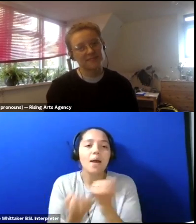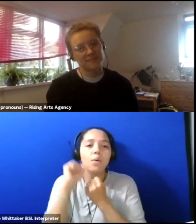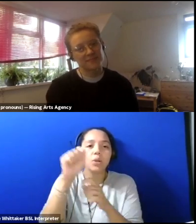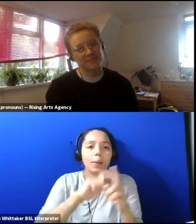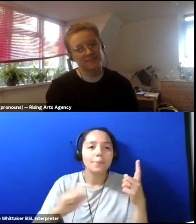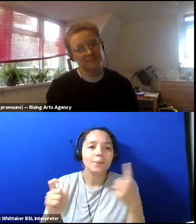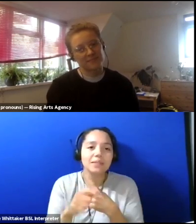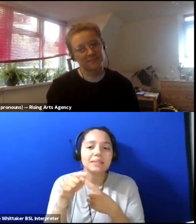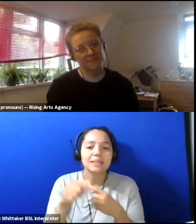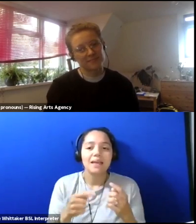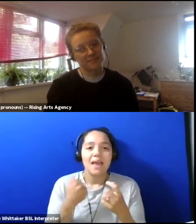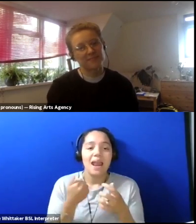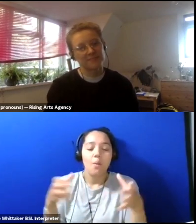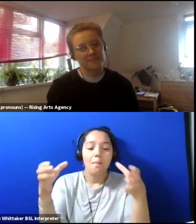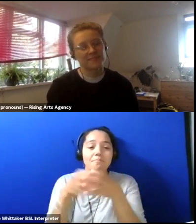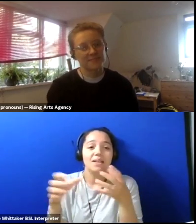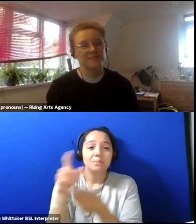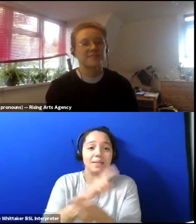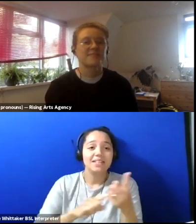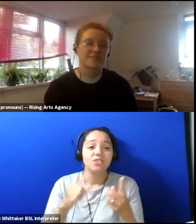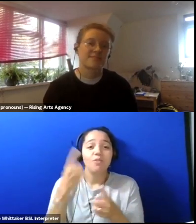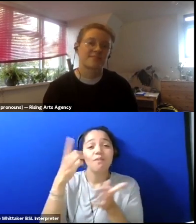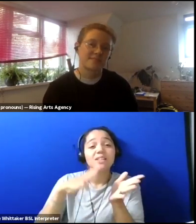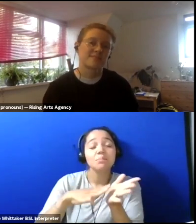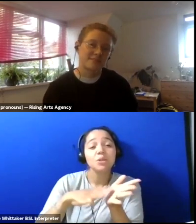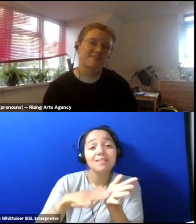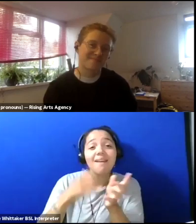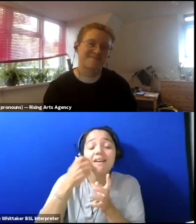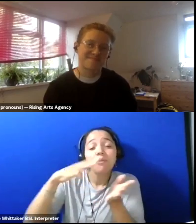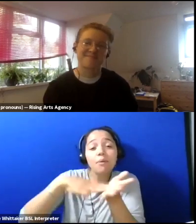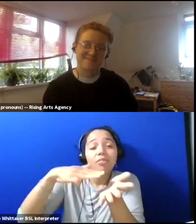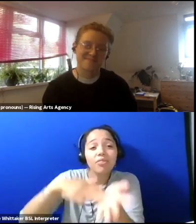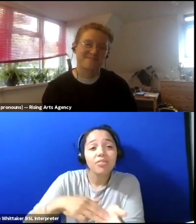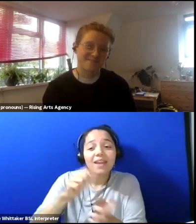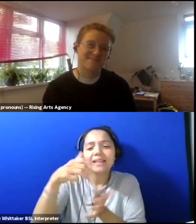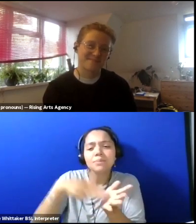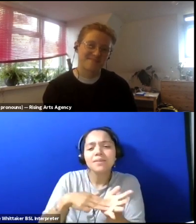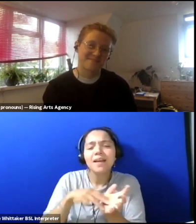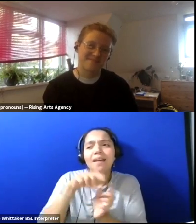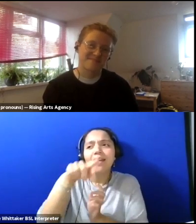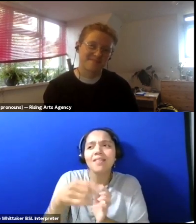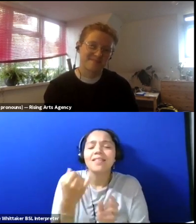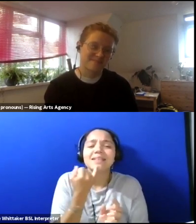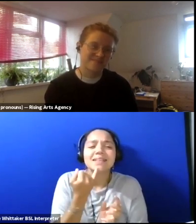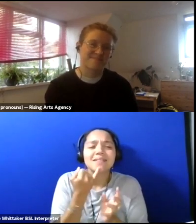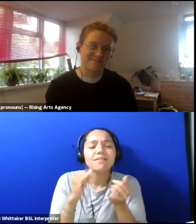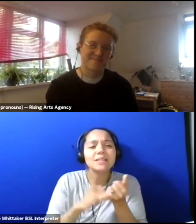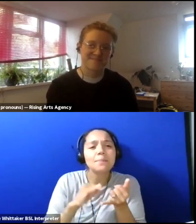And our branch meetings, are the first Monday of every month, there's one next Monday. And then the one on the 6th of September will be the one where